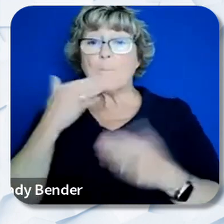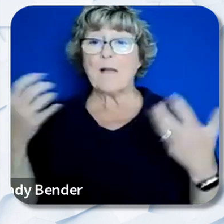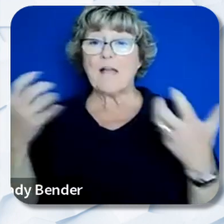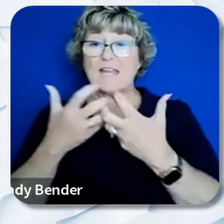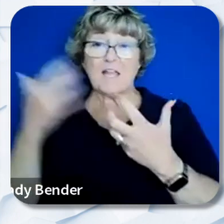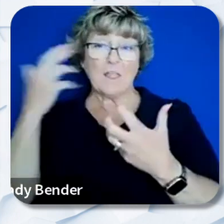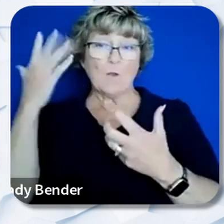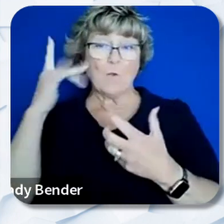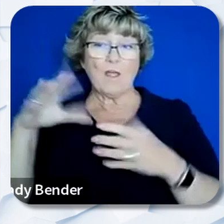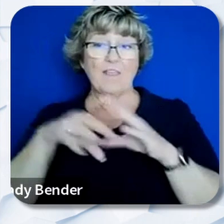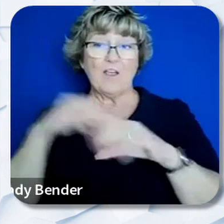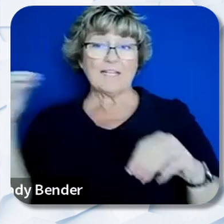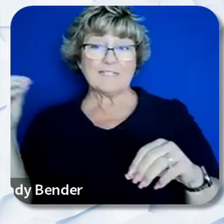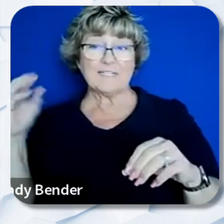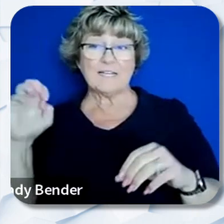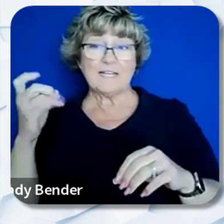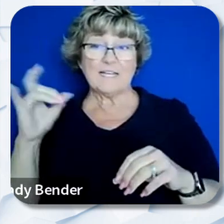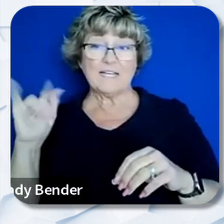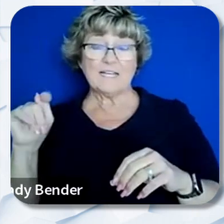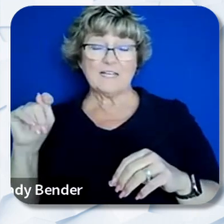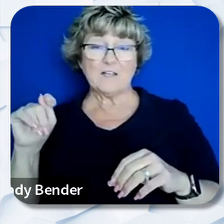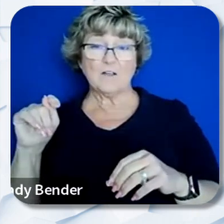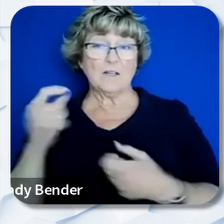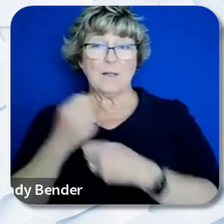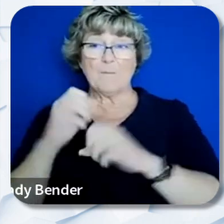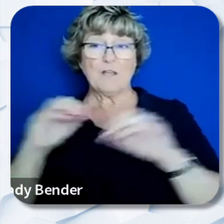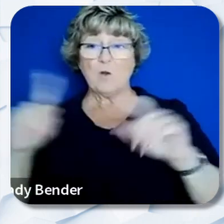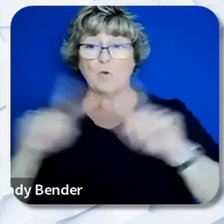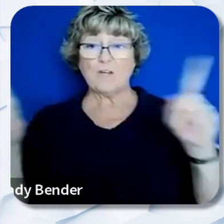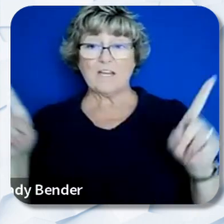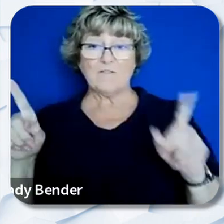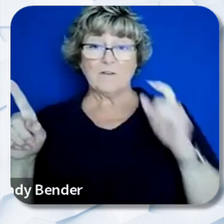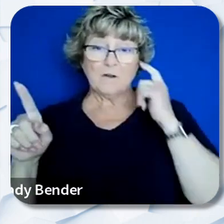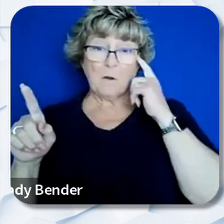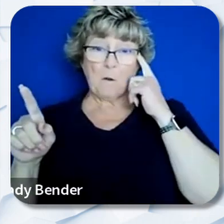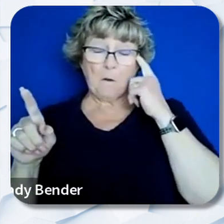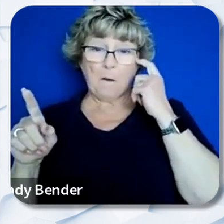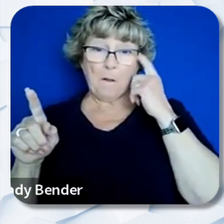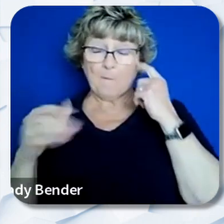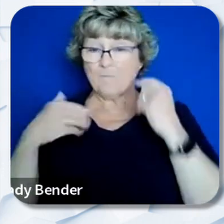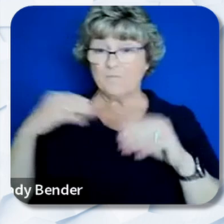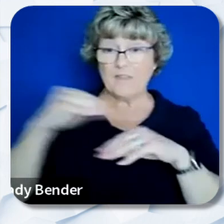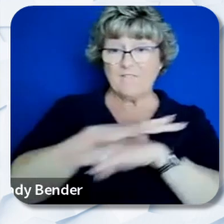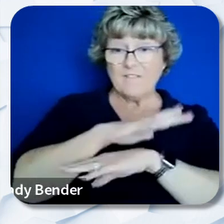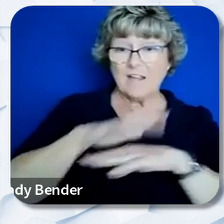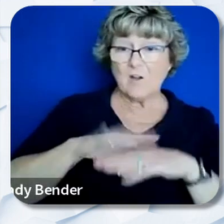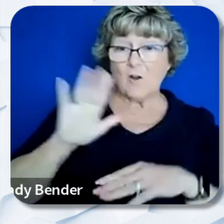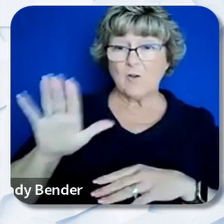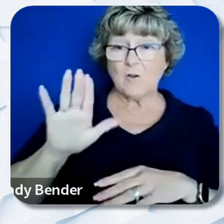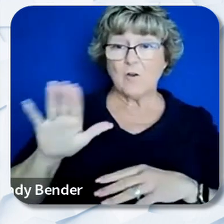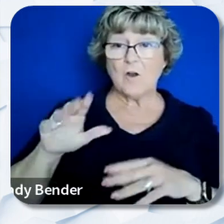exiting. It makes no difference whether it has an effect on your drop out or graduation